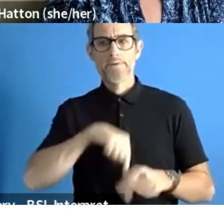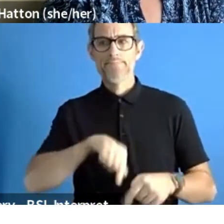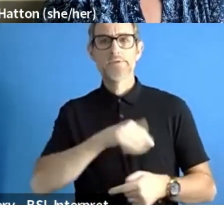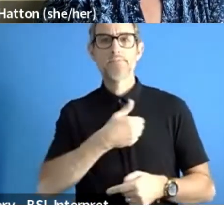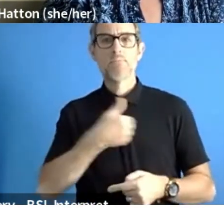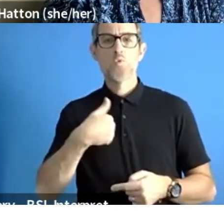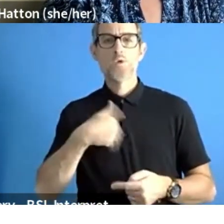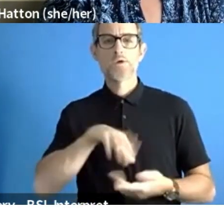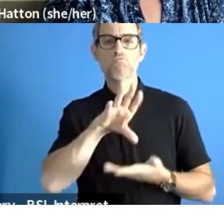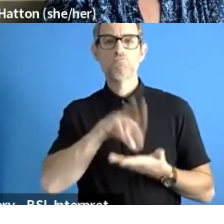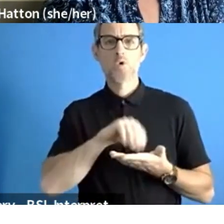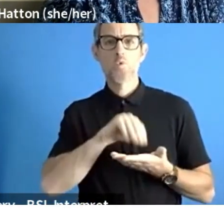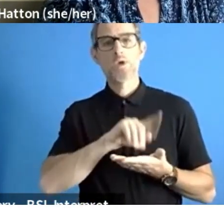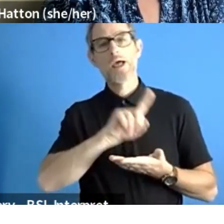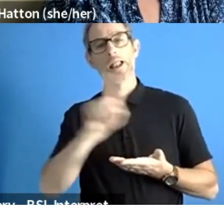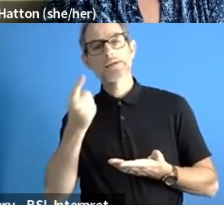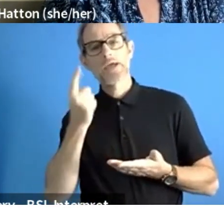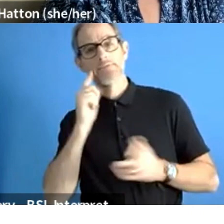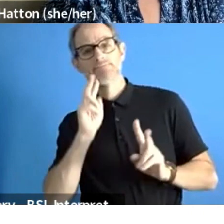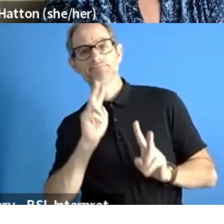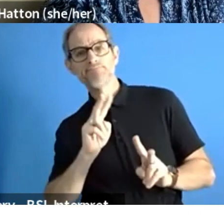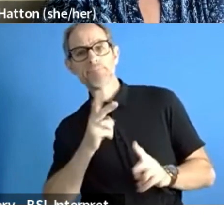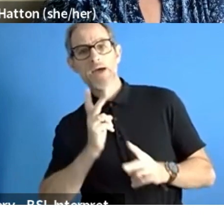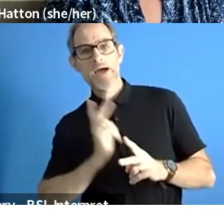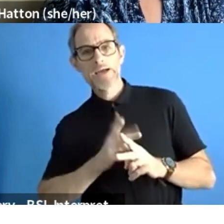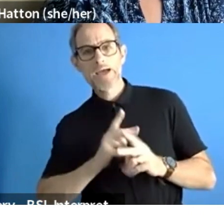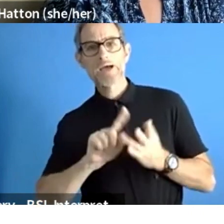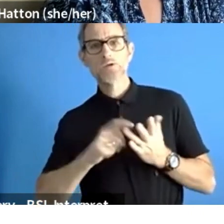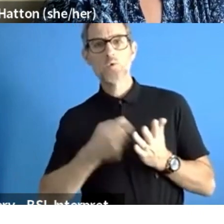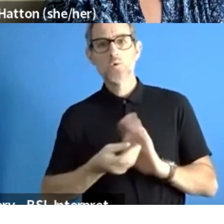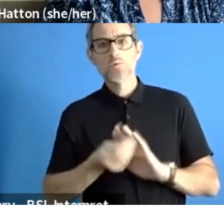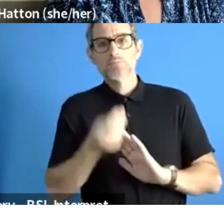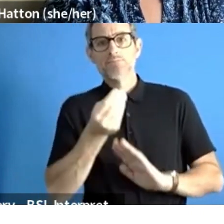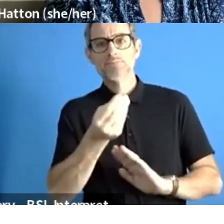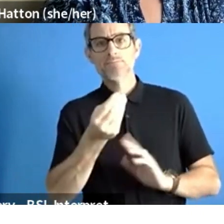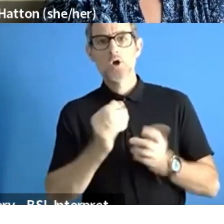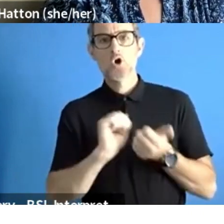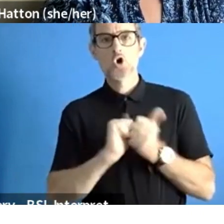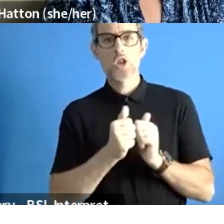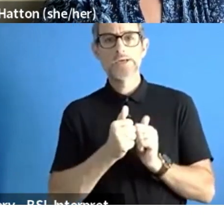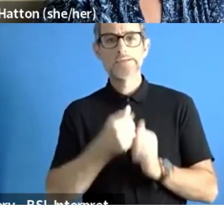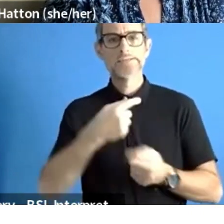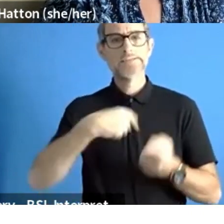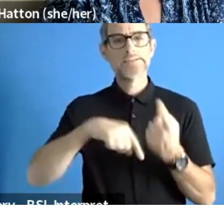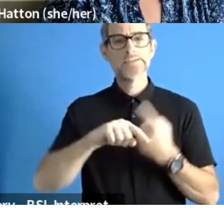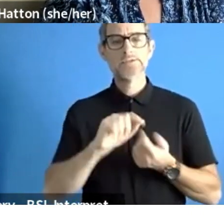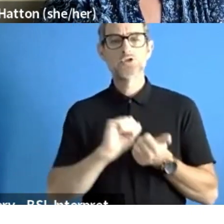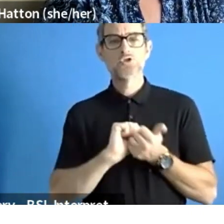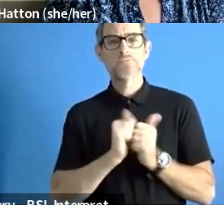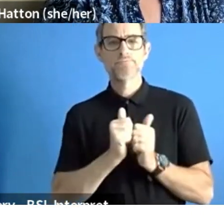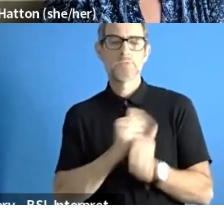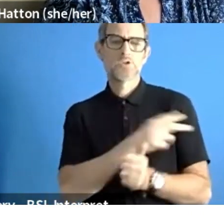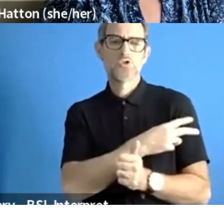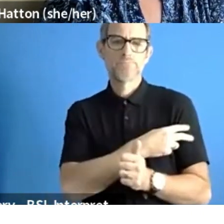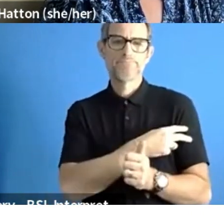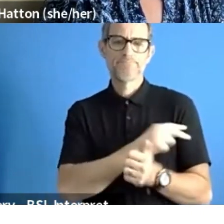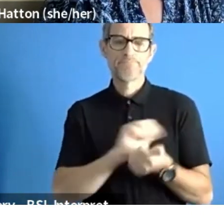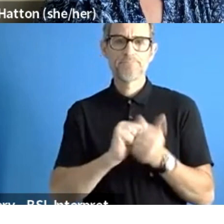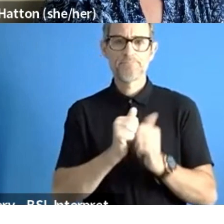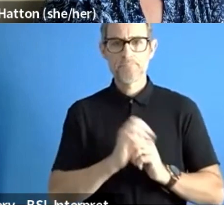be available if you want to watch it again or if you want to share it with any of you're colleagues or anybody else who you think might benefit.